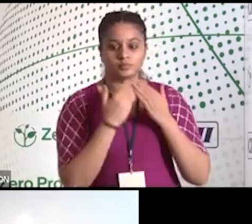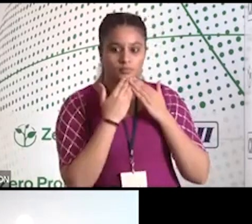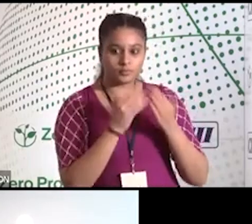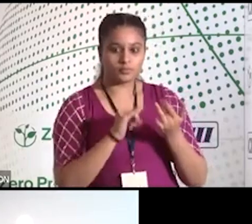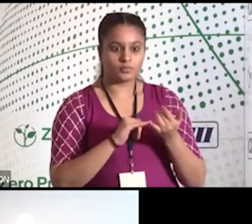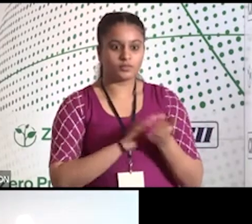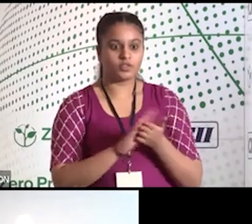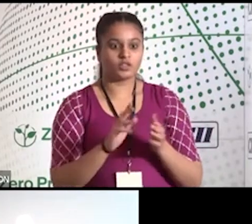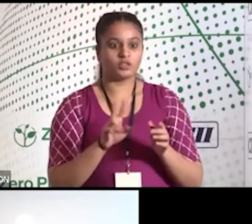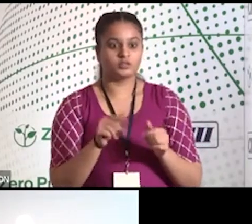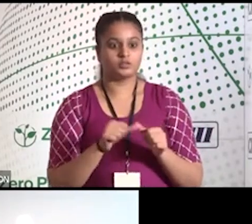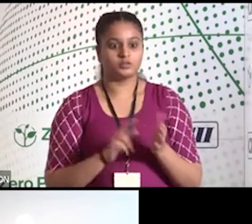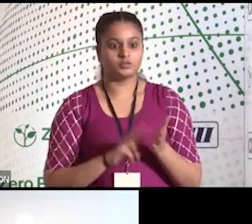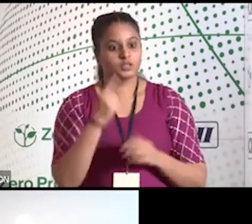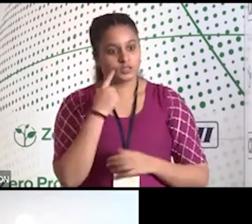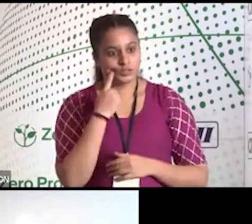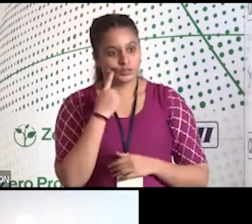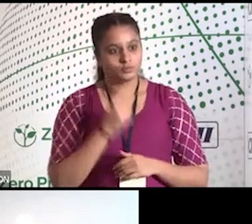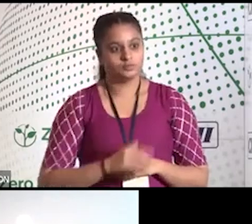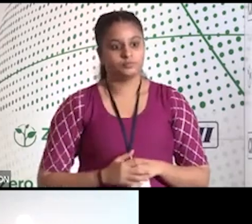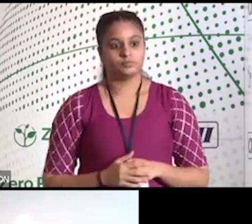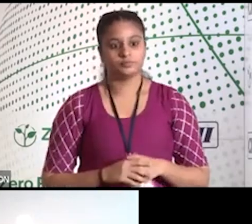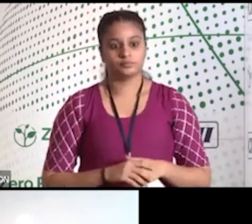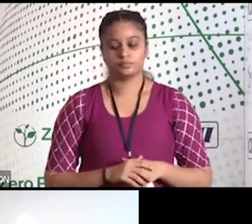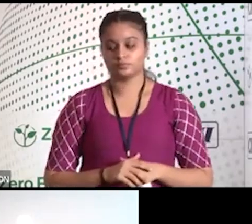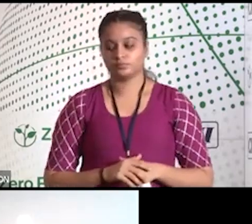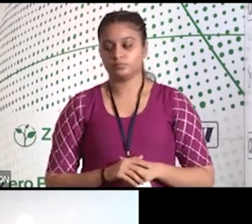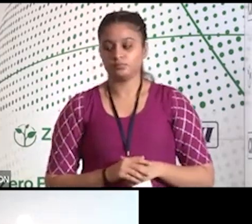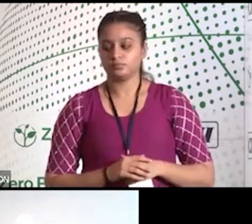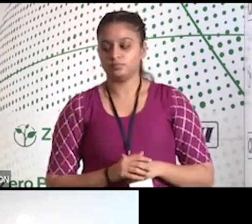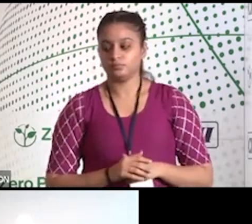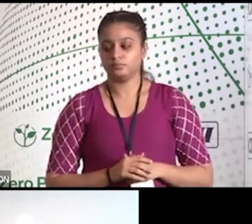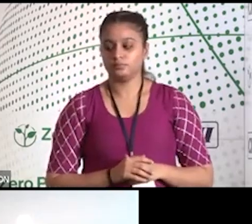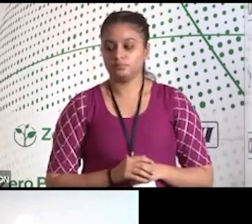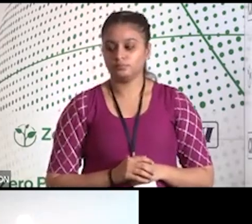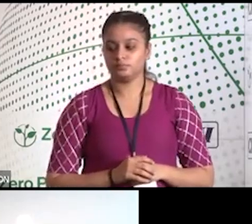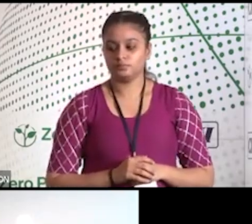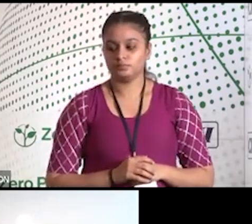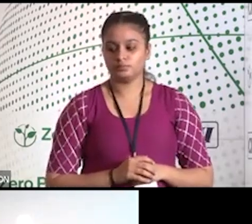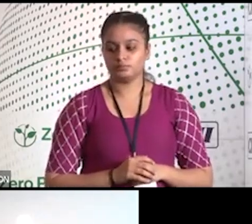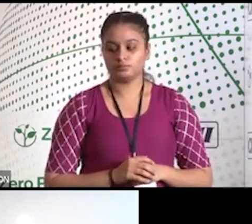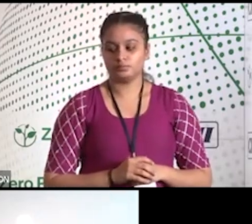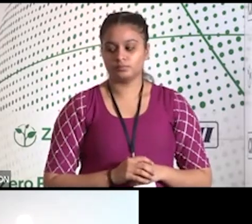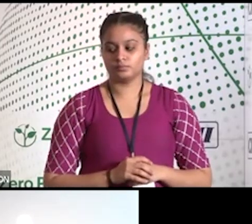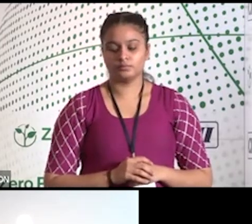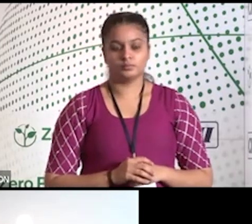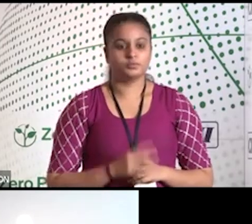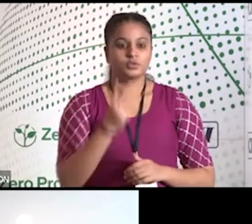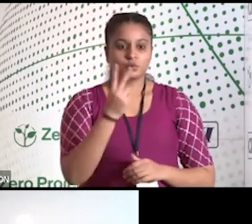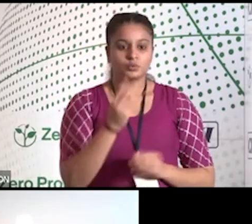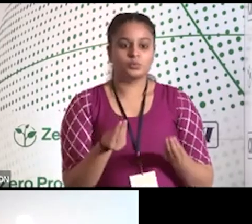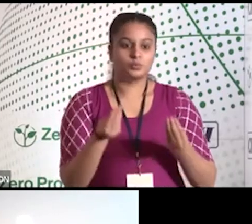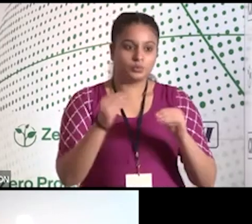We know then it was lucky. Oh, we have two more speakers when Nisha was supposed